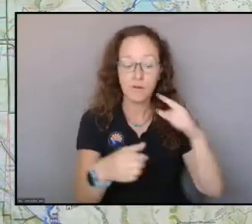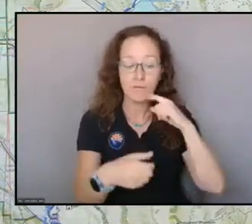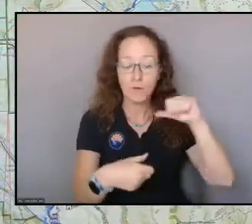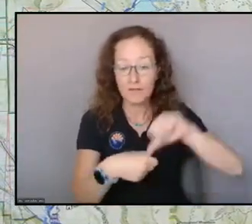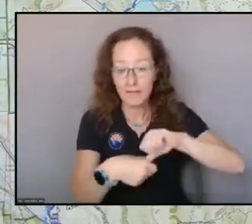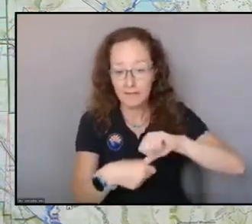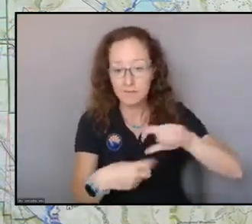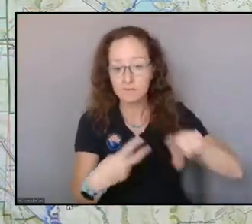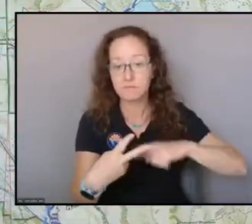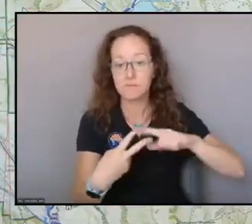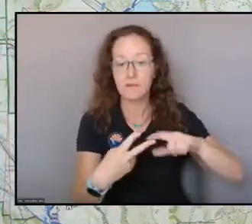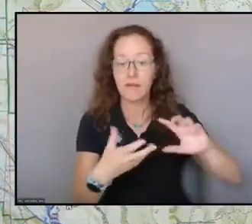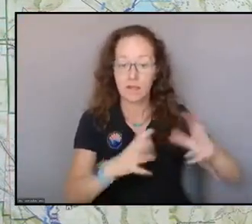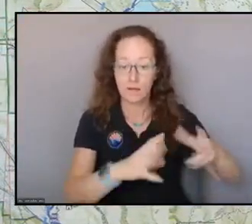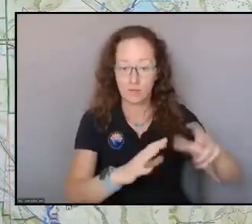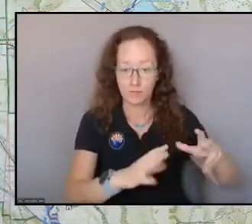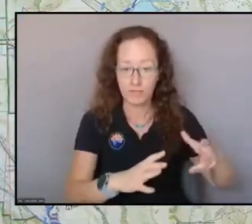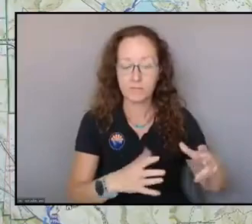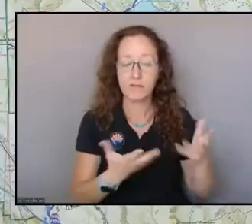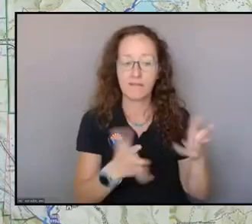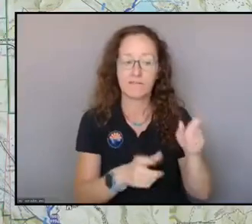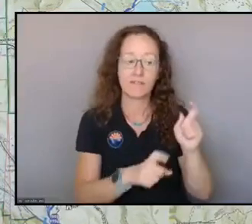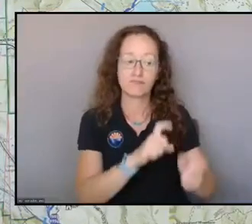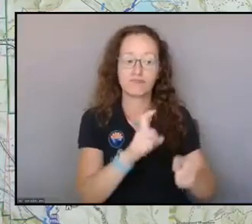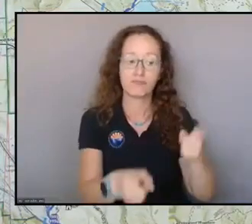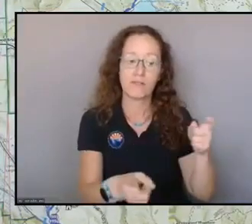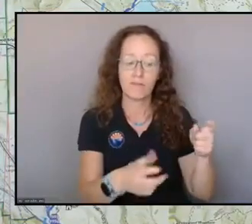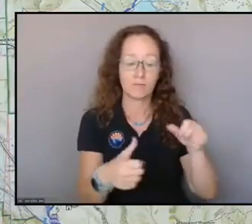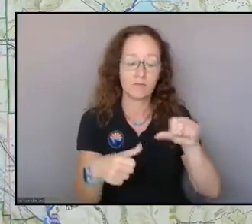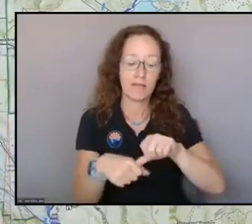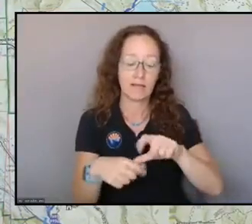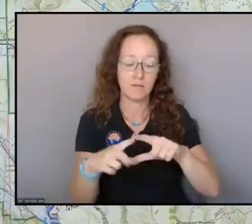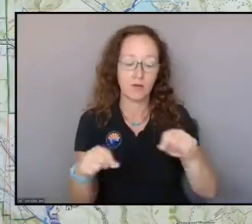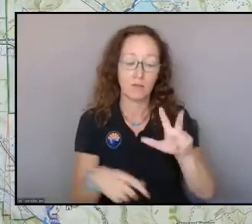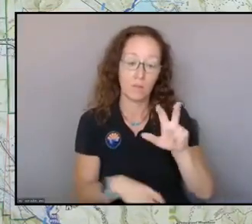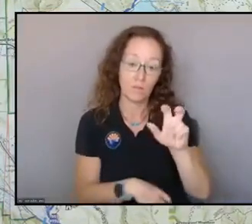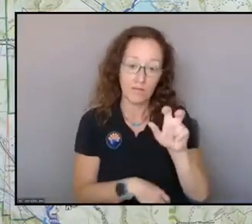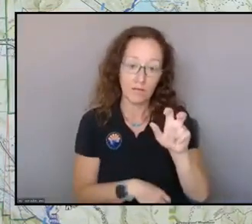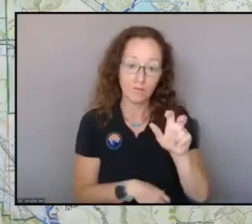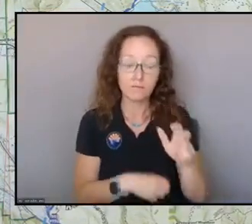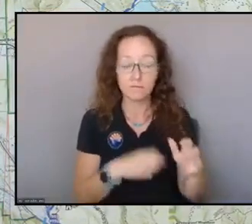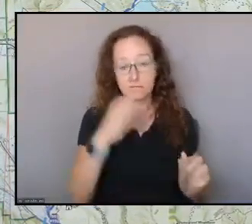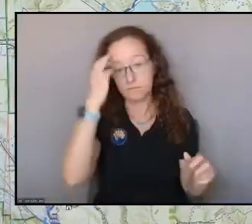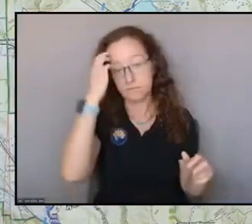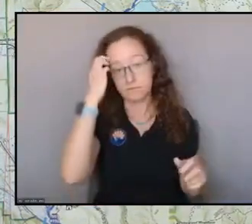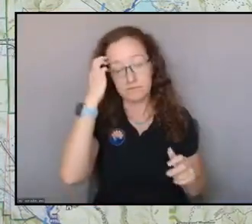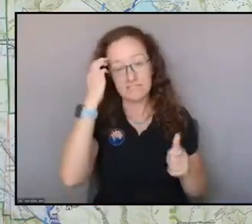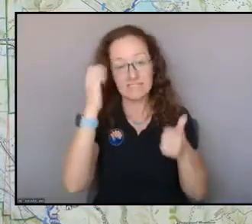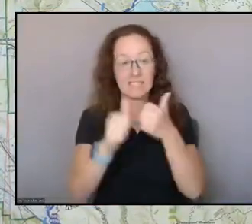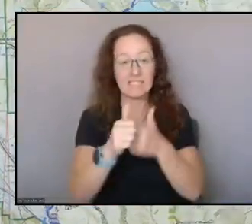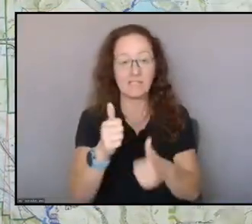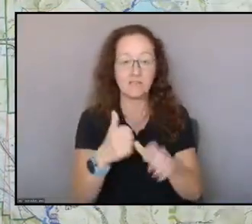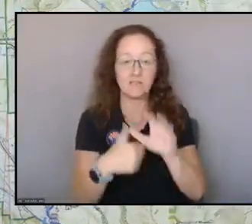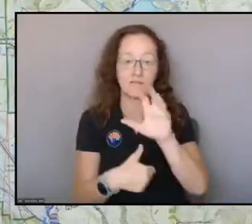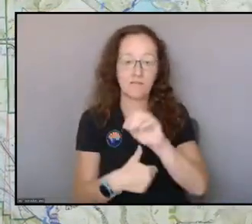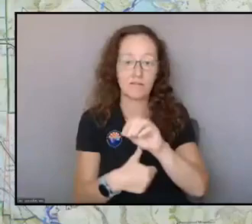SO FAR THEY HAVE GIVEN OUT 300 GAS CARDS AND THIS IS $50, TWICE A MONTH.